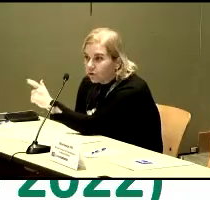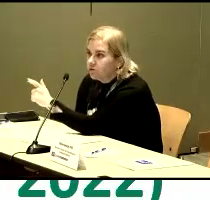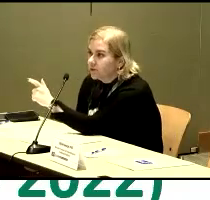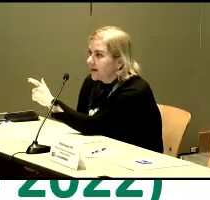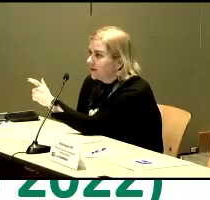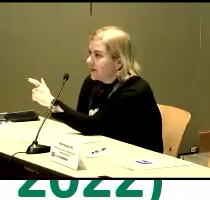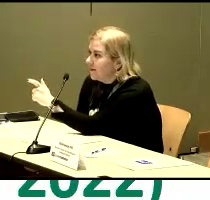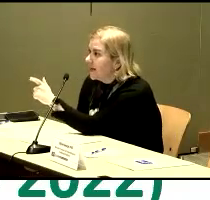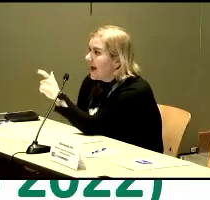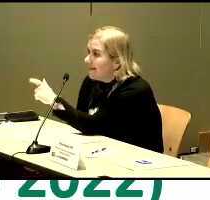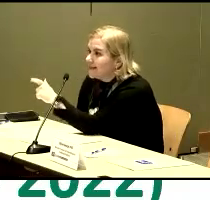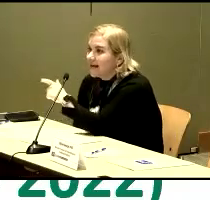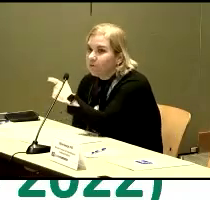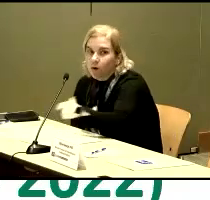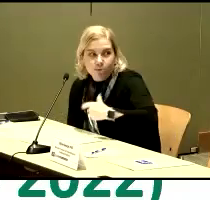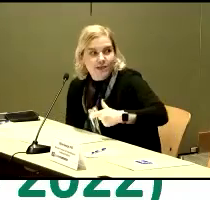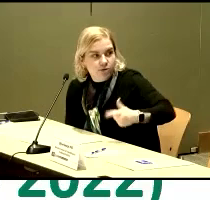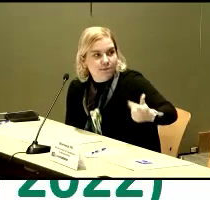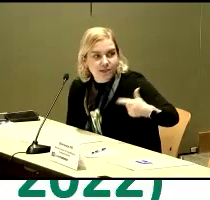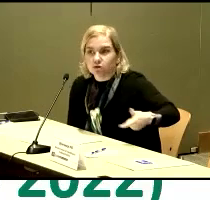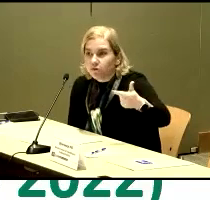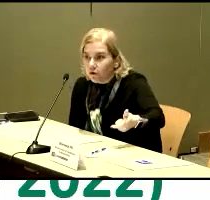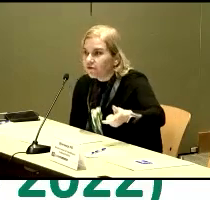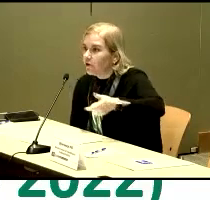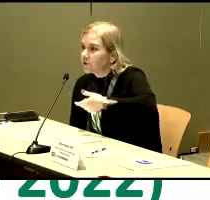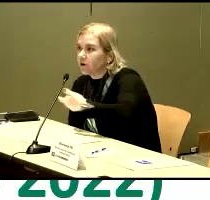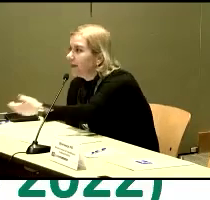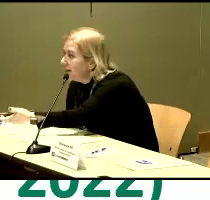or suicidal attempt, and then say, "What do we do to make sure those folks are getting